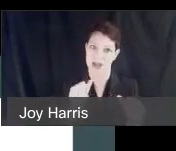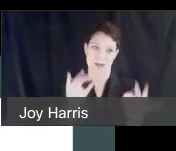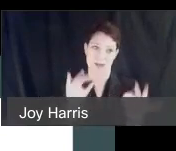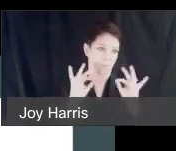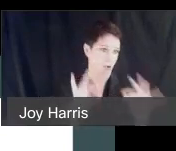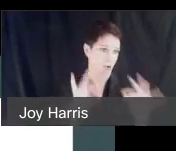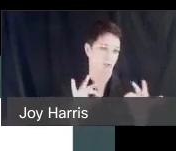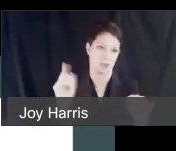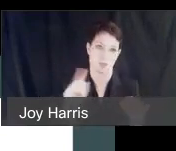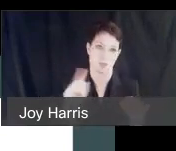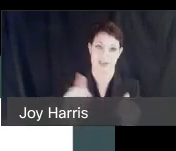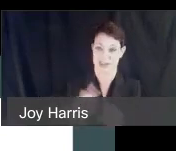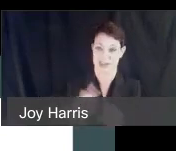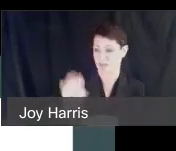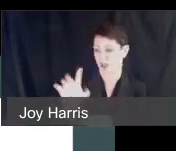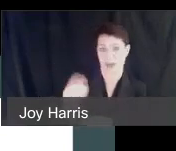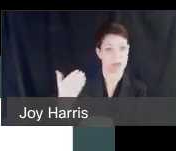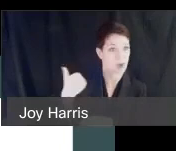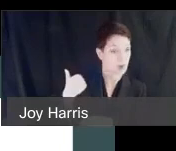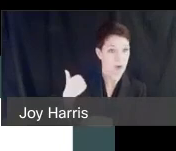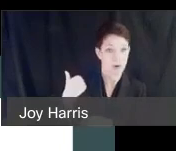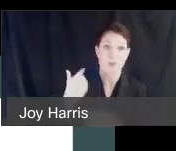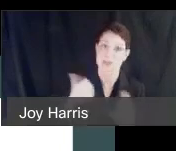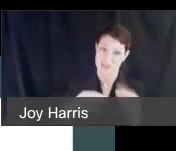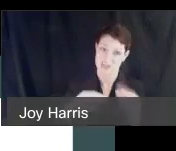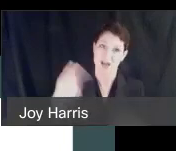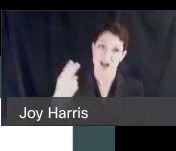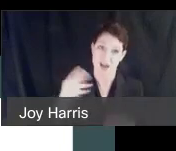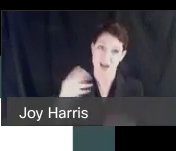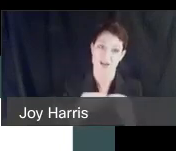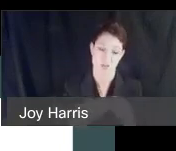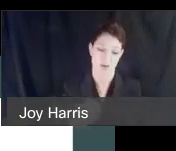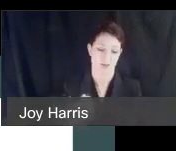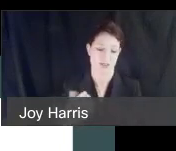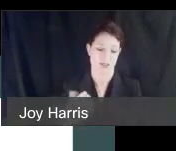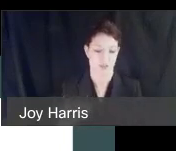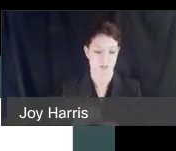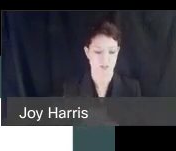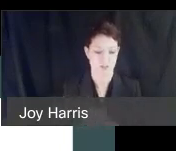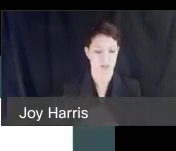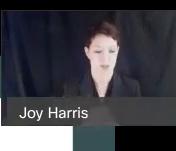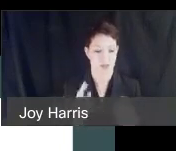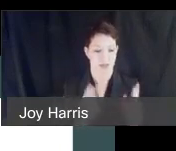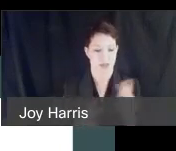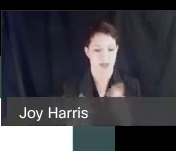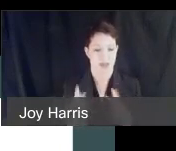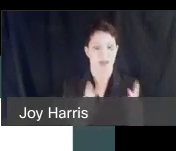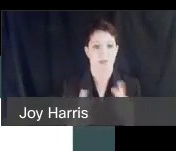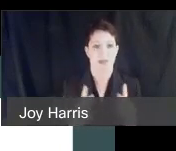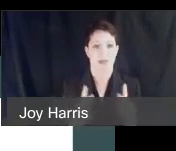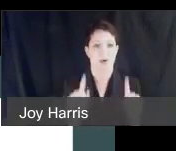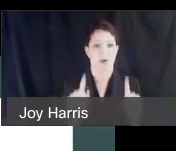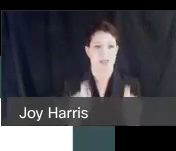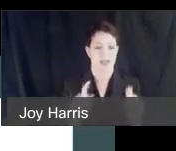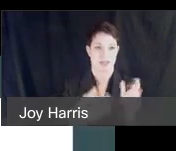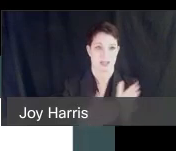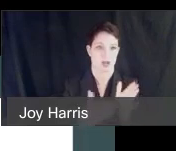a few months ago. People continue to be tested frequently, which is great. I want to continue to